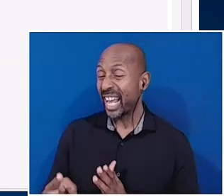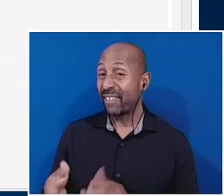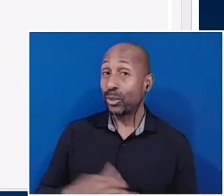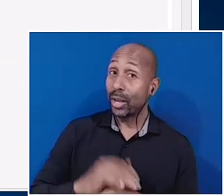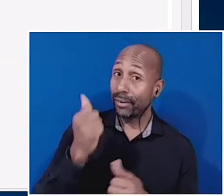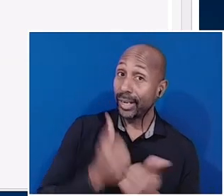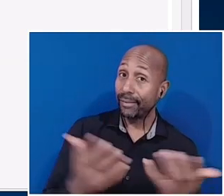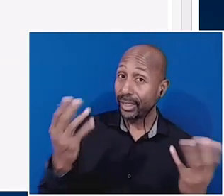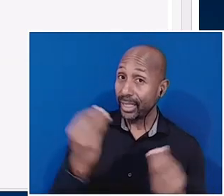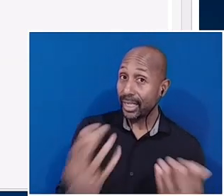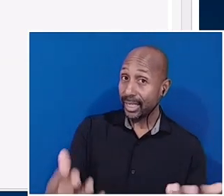Erika.